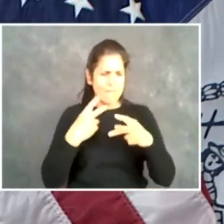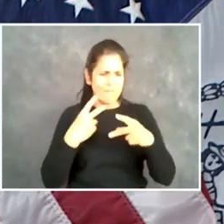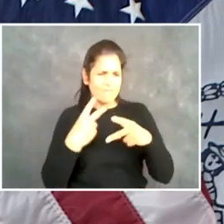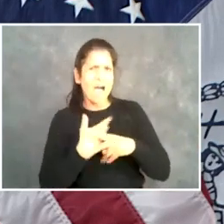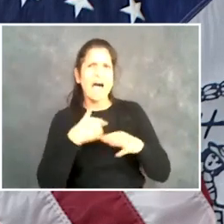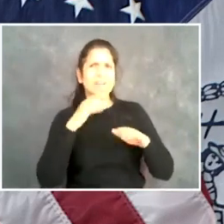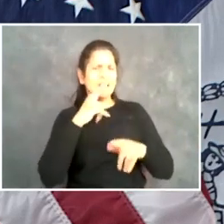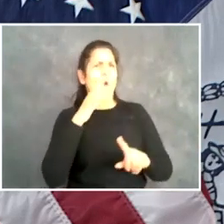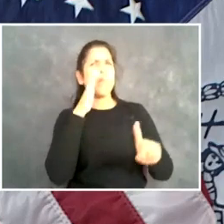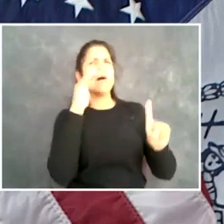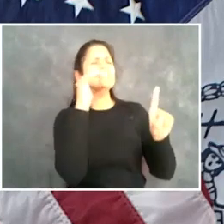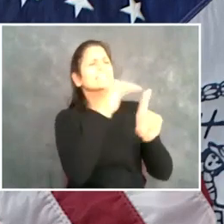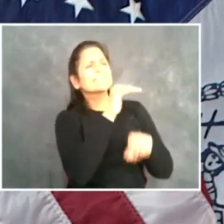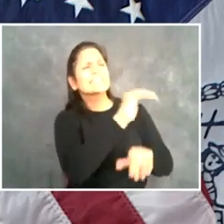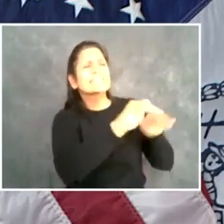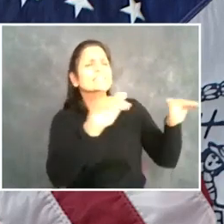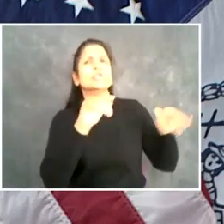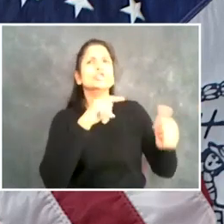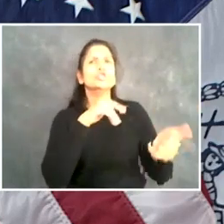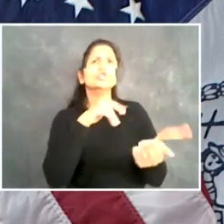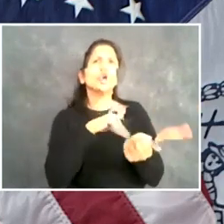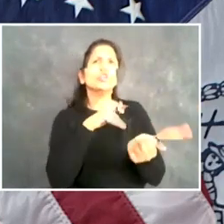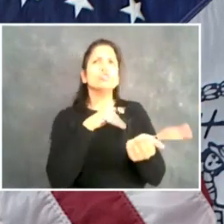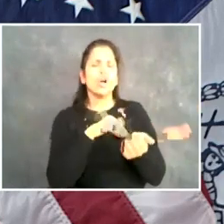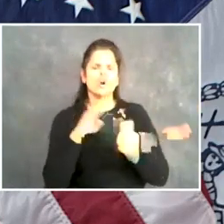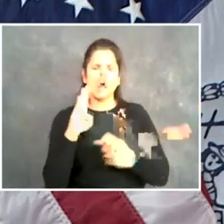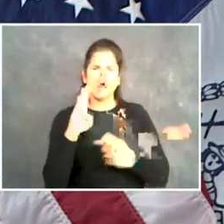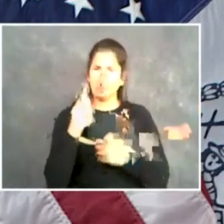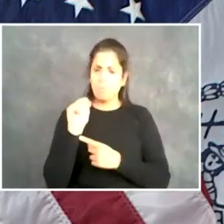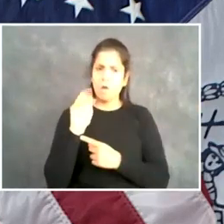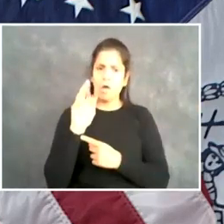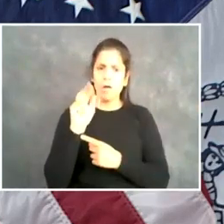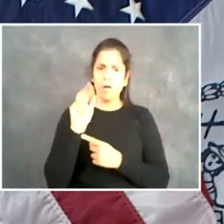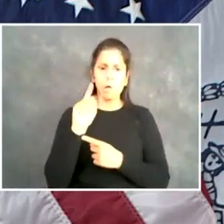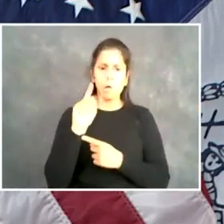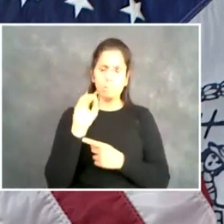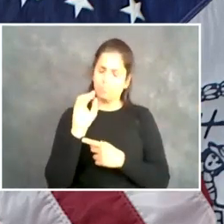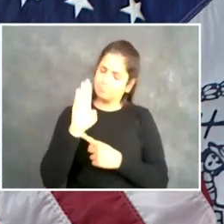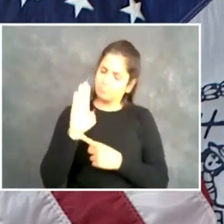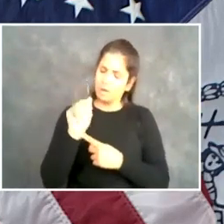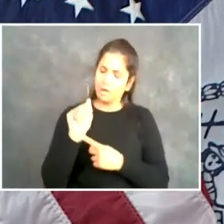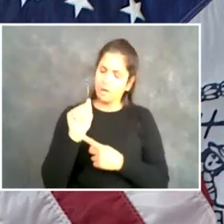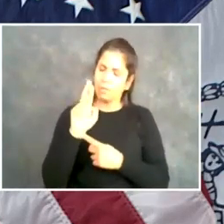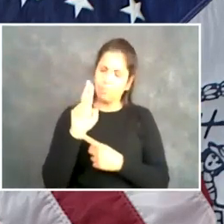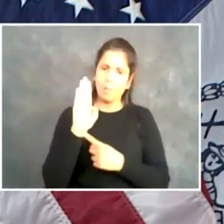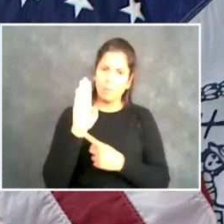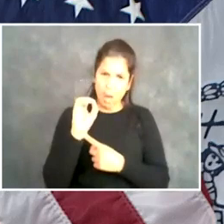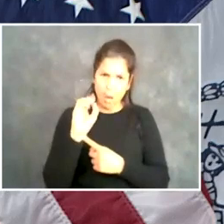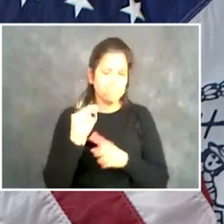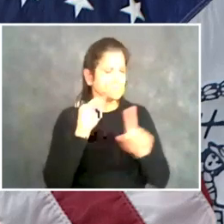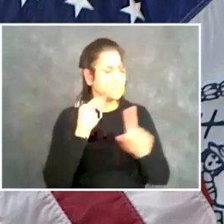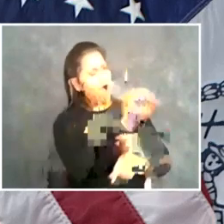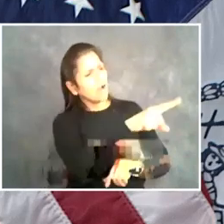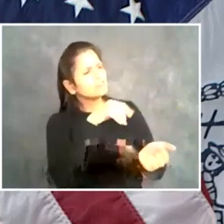IF IT IS SOMETHING TO BE TRACKED